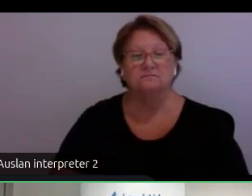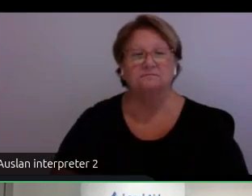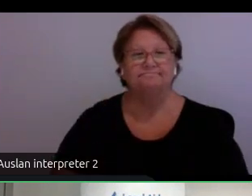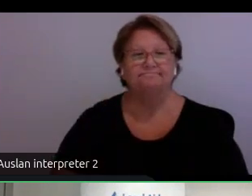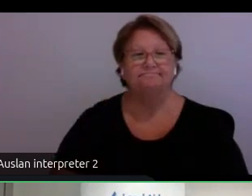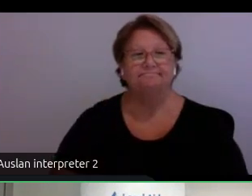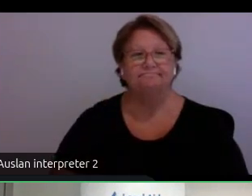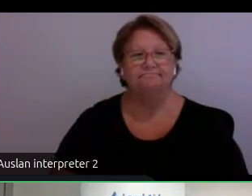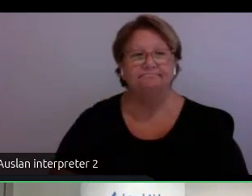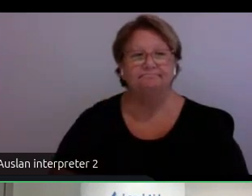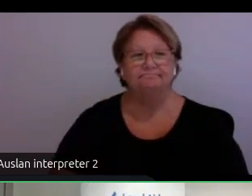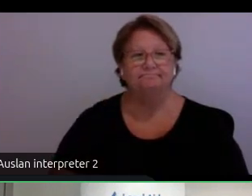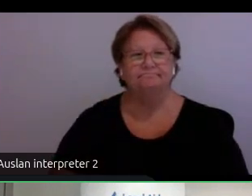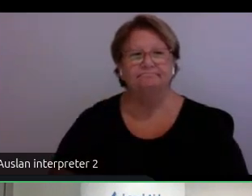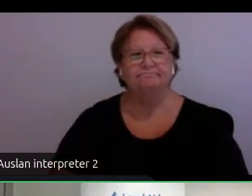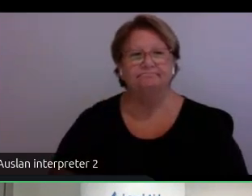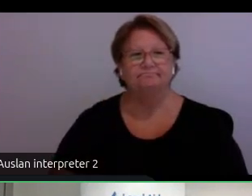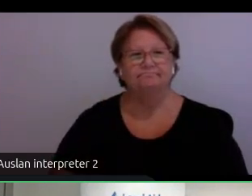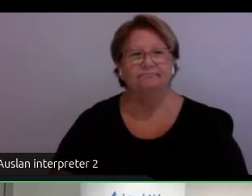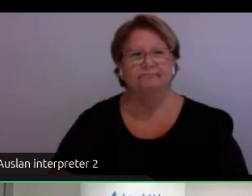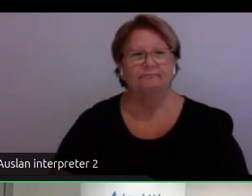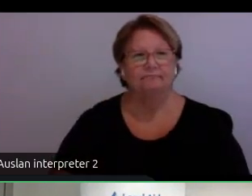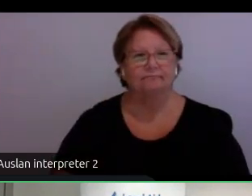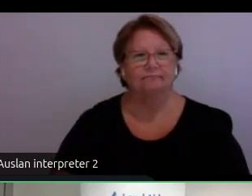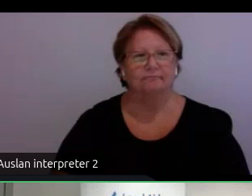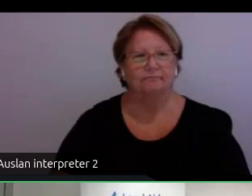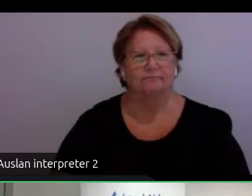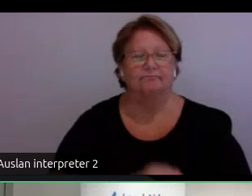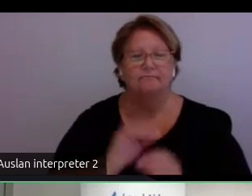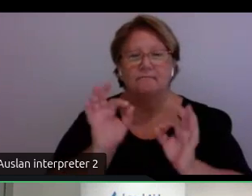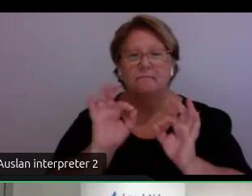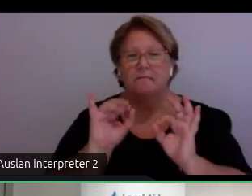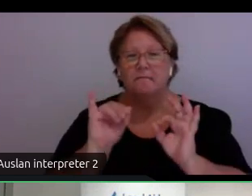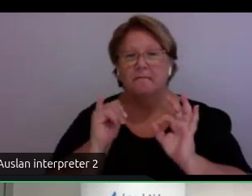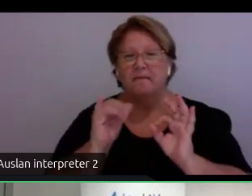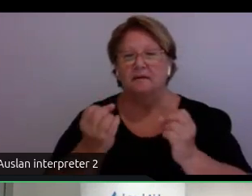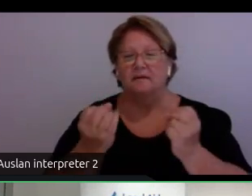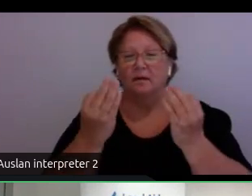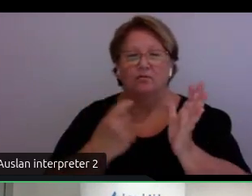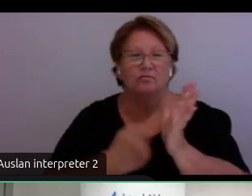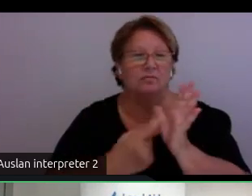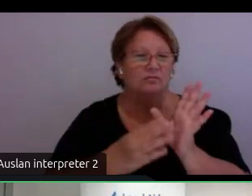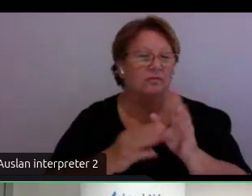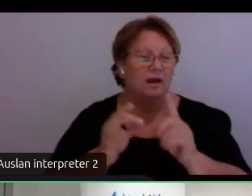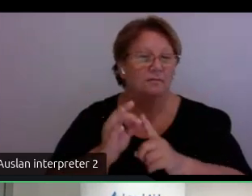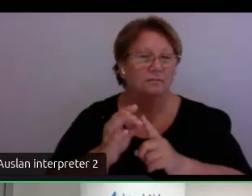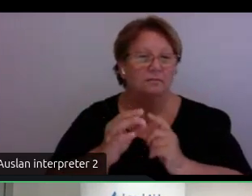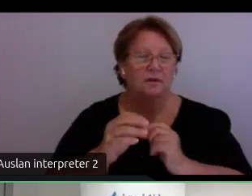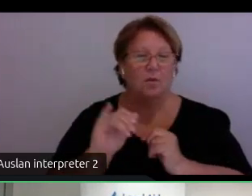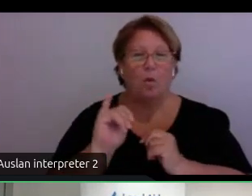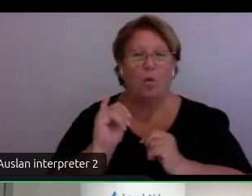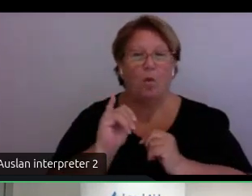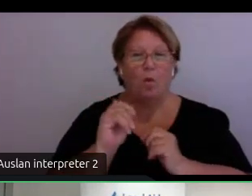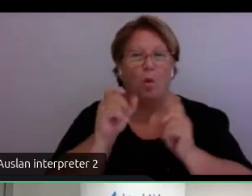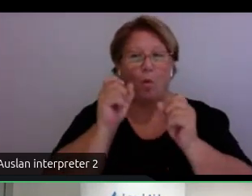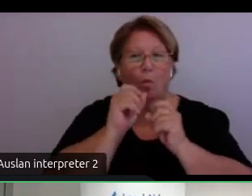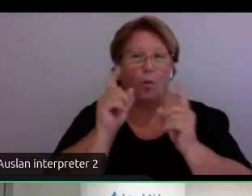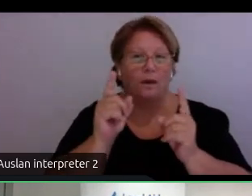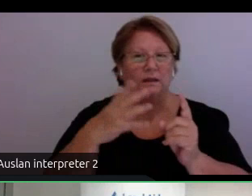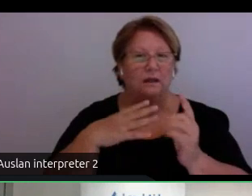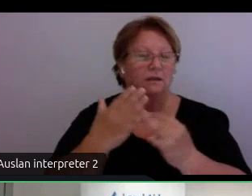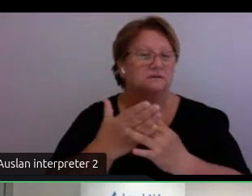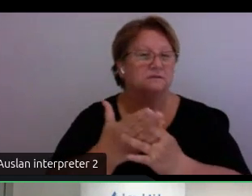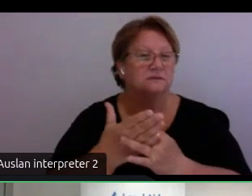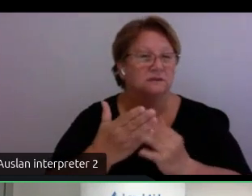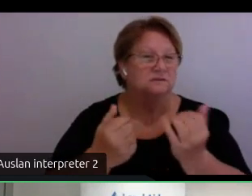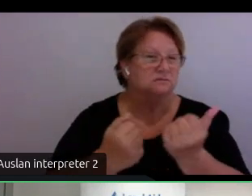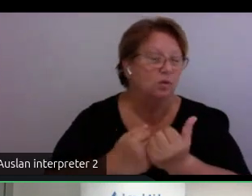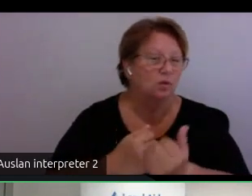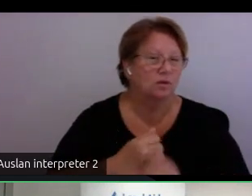um yeah that the there's just no reps or there is no um awareness of the need for accessibility.